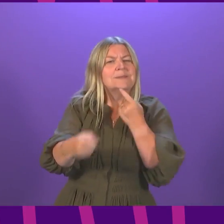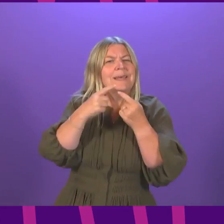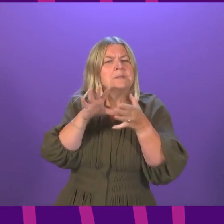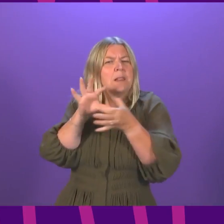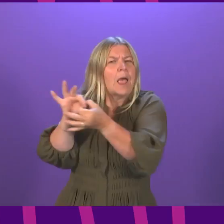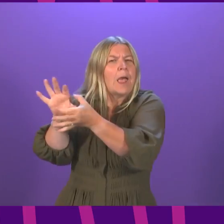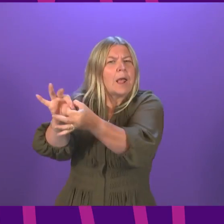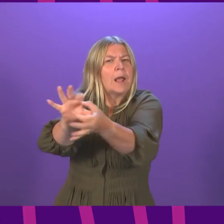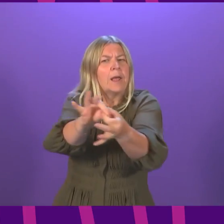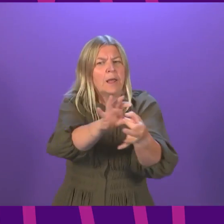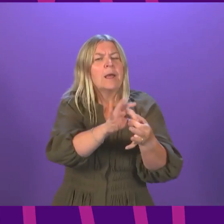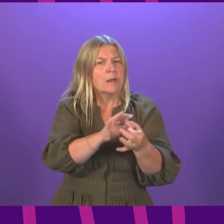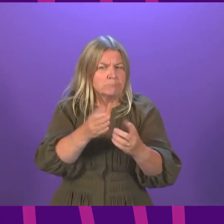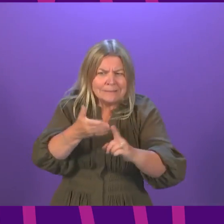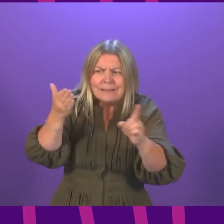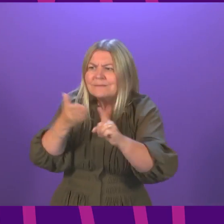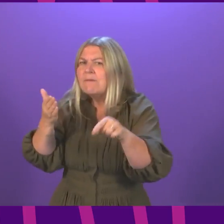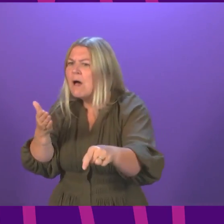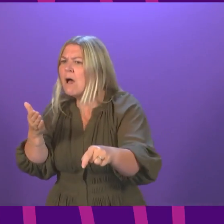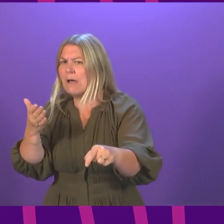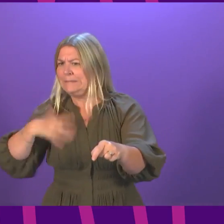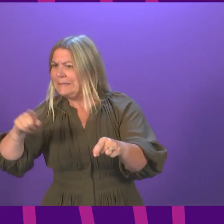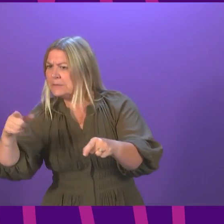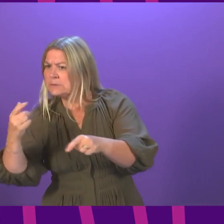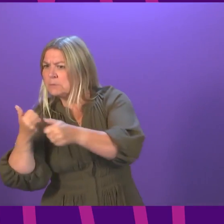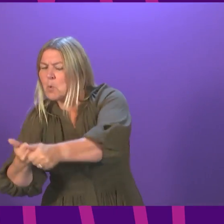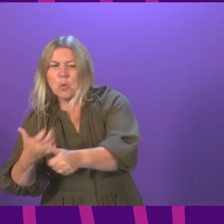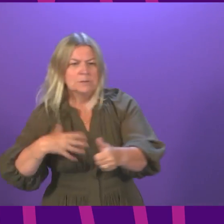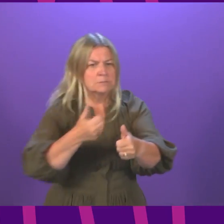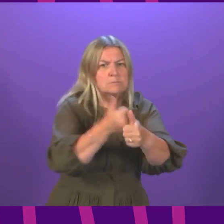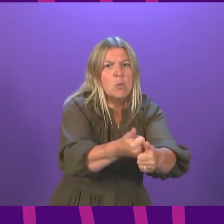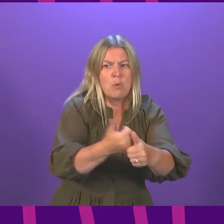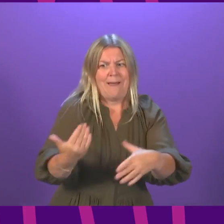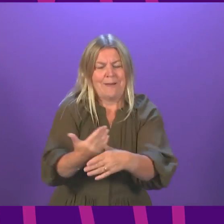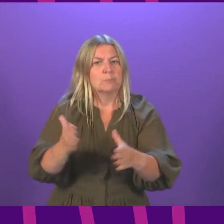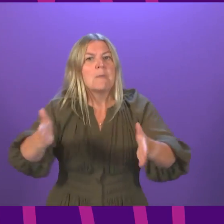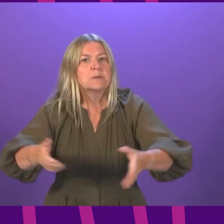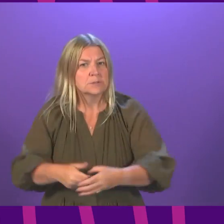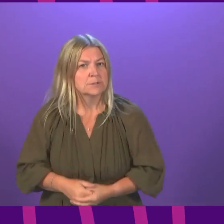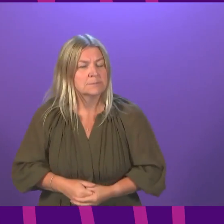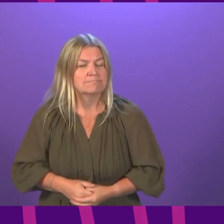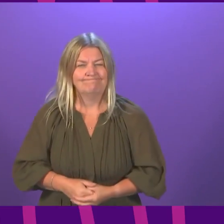to identify where actions are most needed. The report shows wide geographic variation